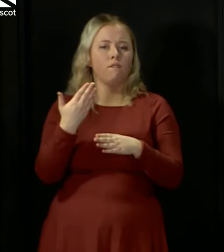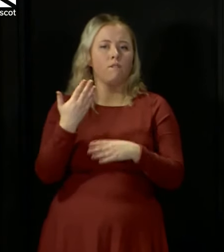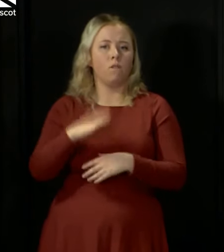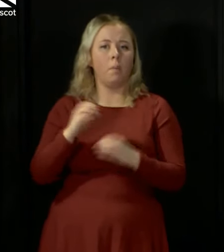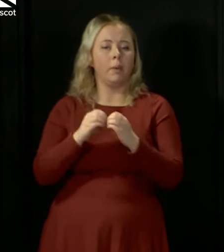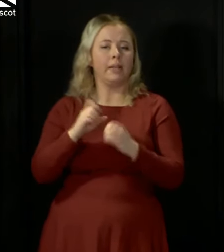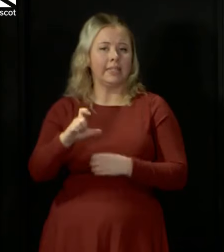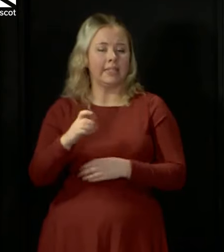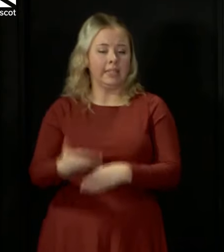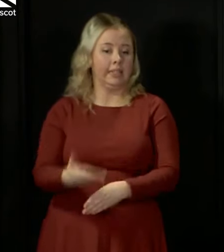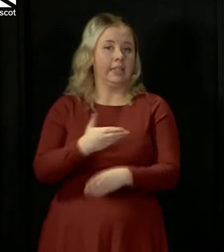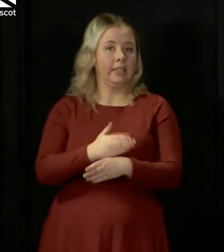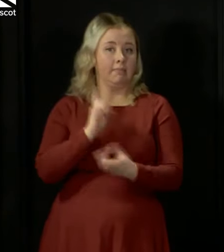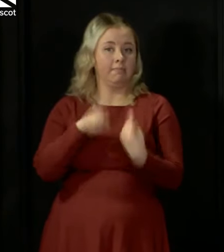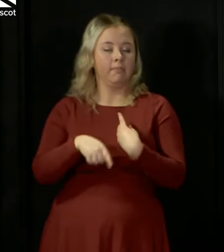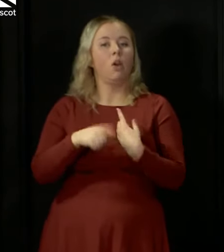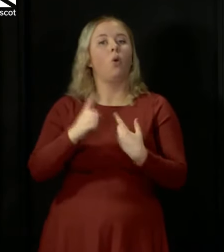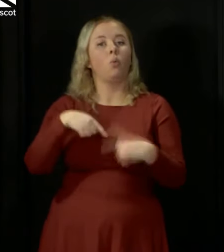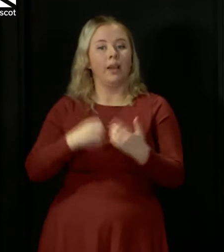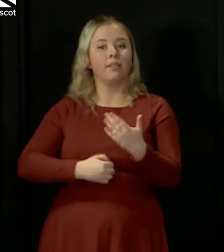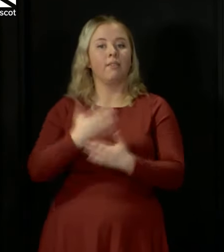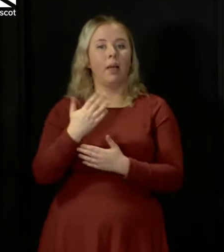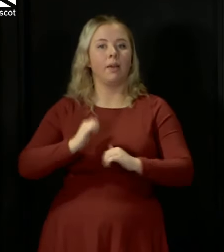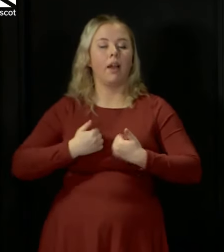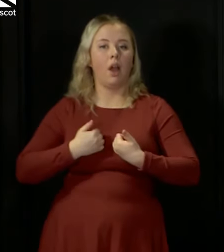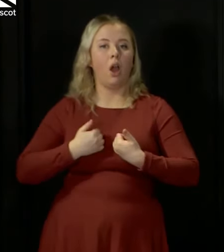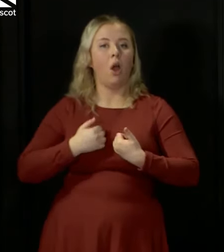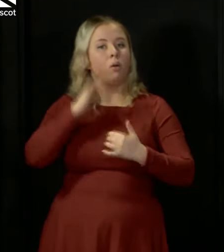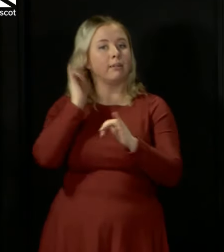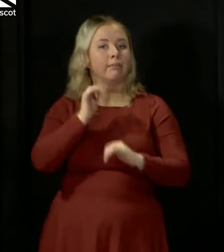everything I said there. We are developing our testing approach on an ongoing basis.